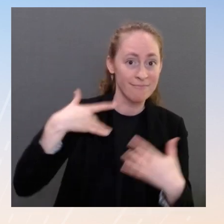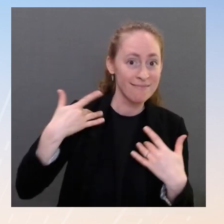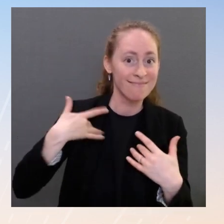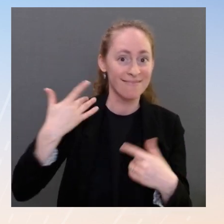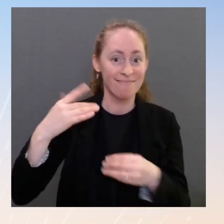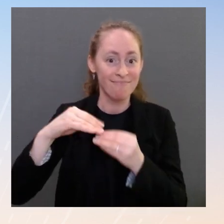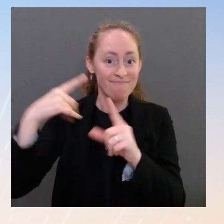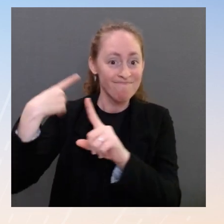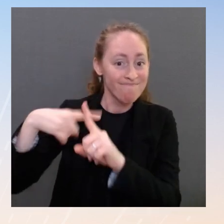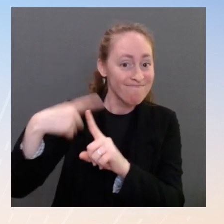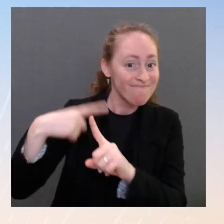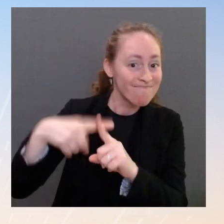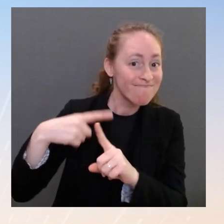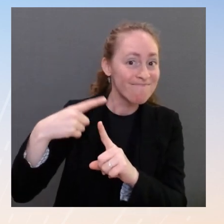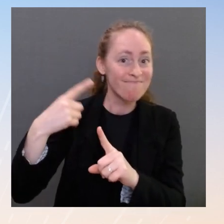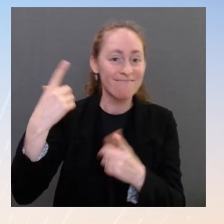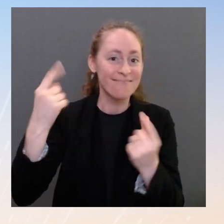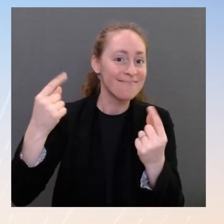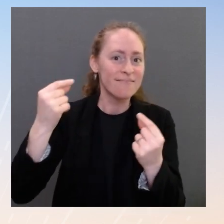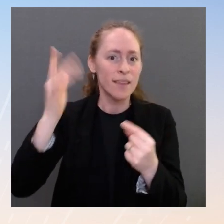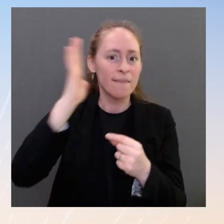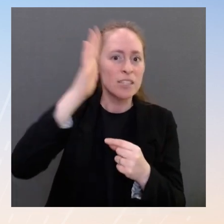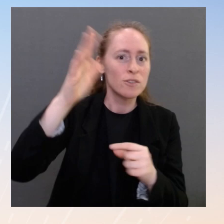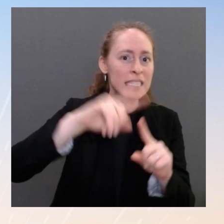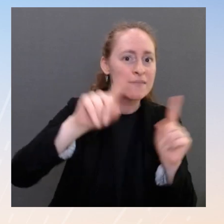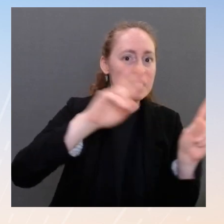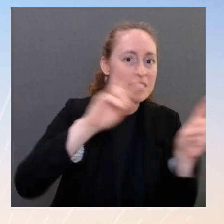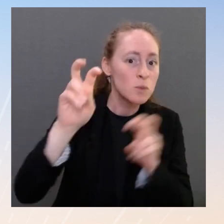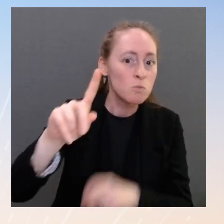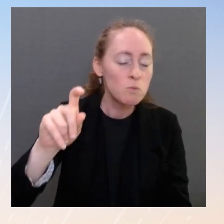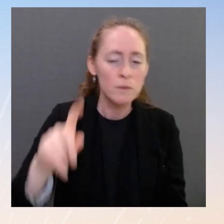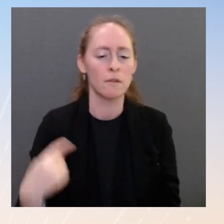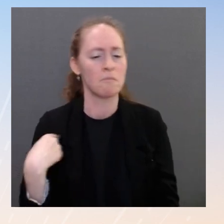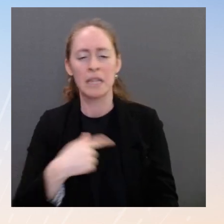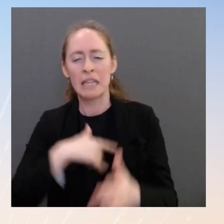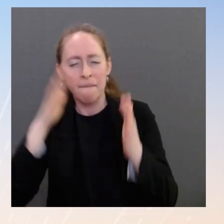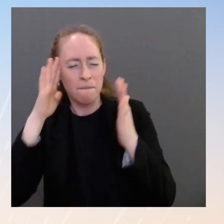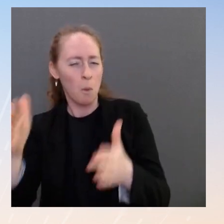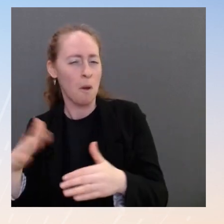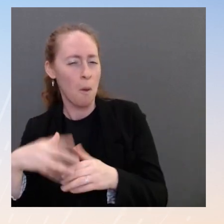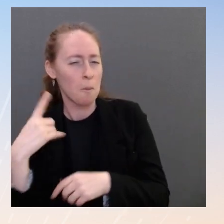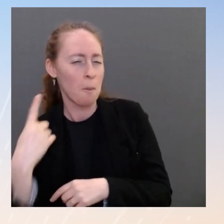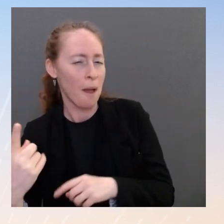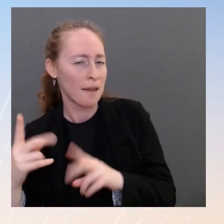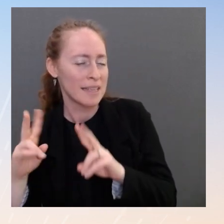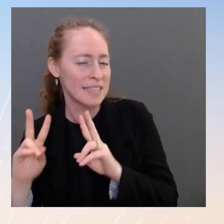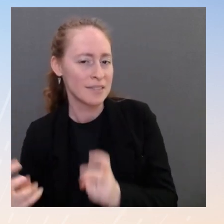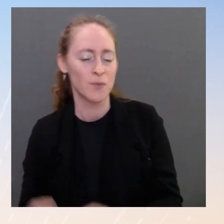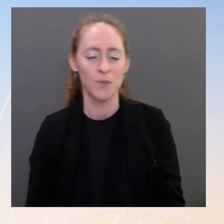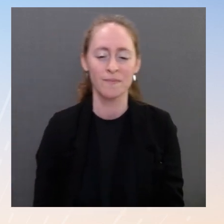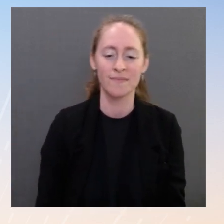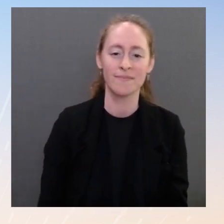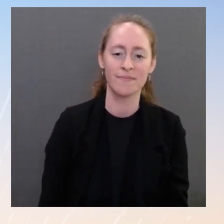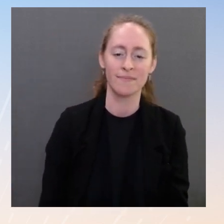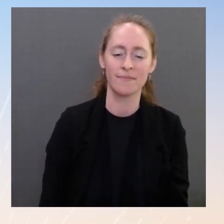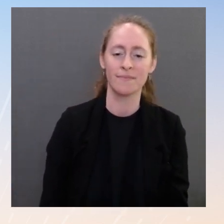and I don't think we should read into it further. The Press: Can we go toward the back? Ms. Psaki: Yeah, we can come to the back in a moment. Go ahead, Weijia. >> The Press: Thanks, Jen. To follow up on MaryAlice's question,